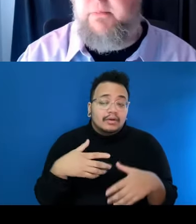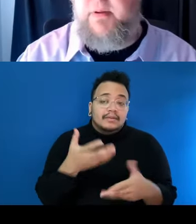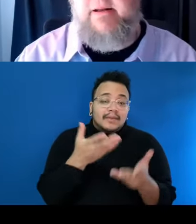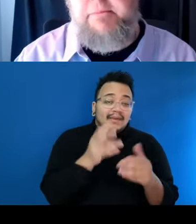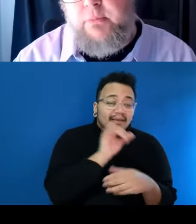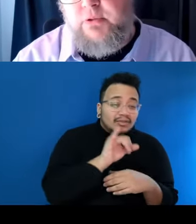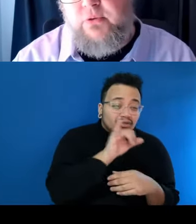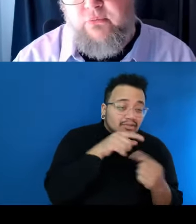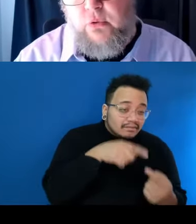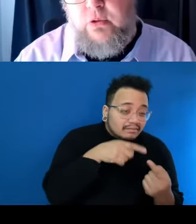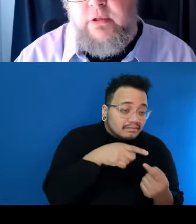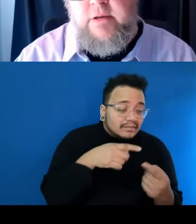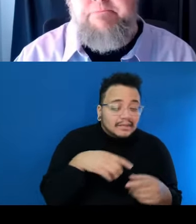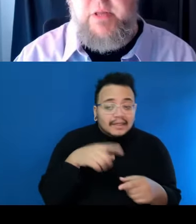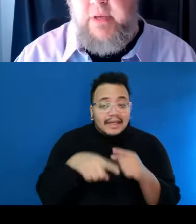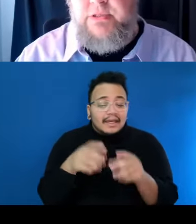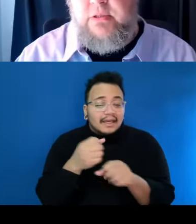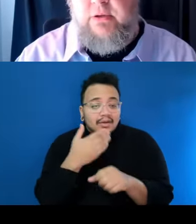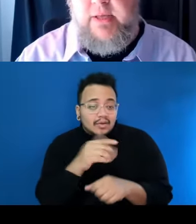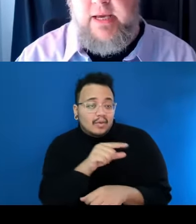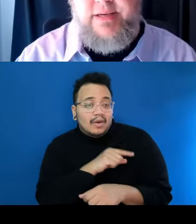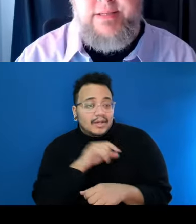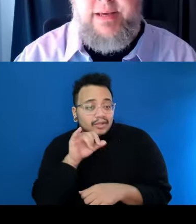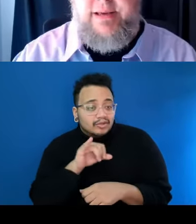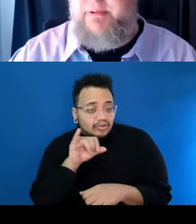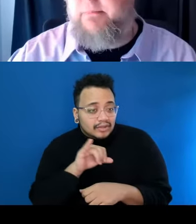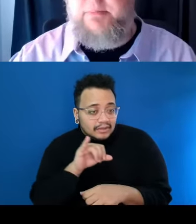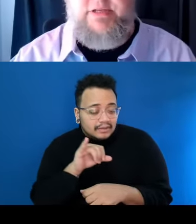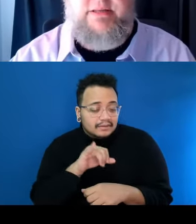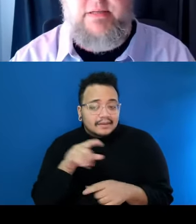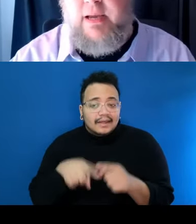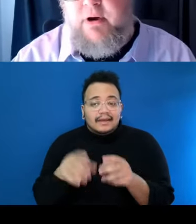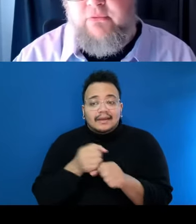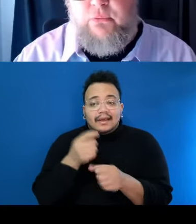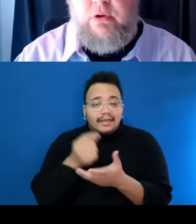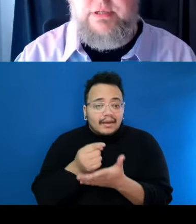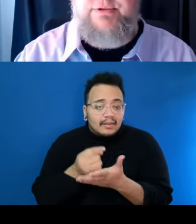So, people may not be able to afford mental health access, may not be able to take the time off of work